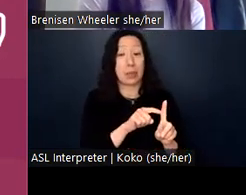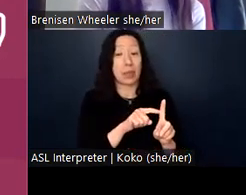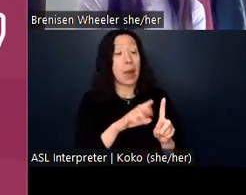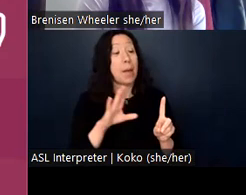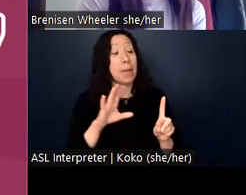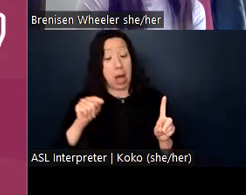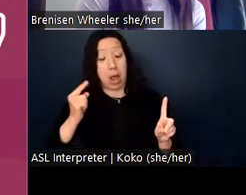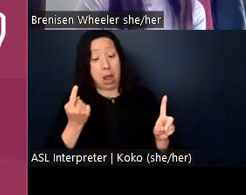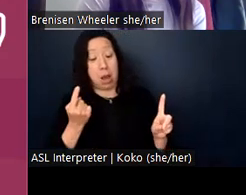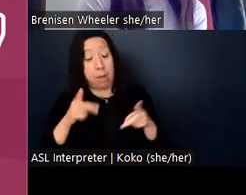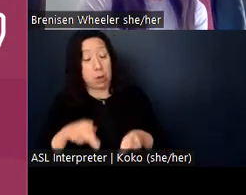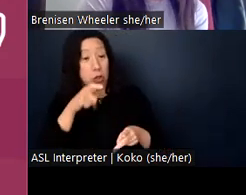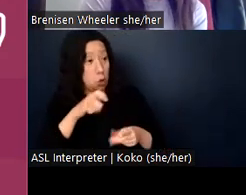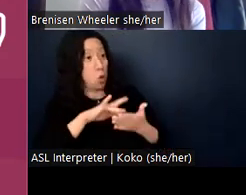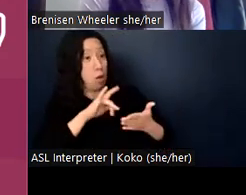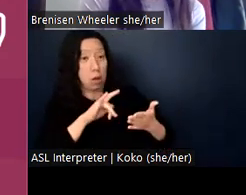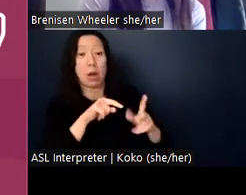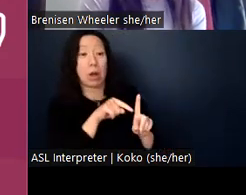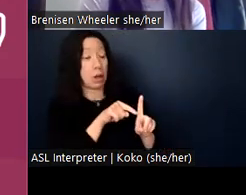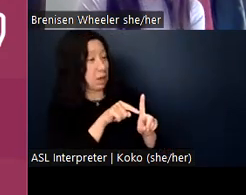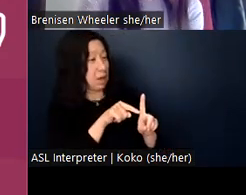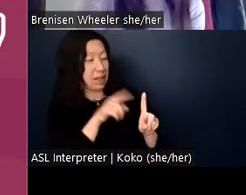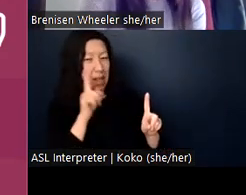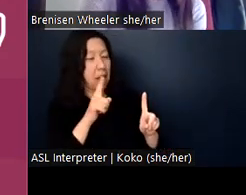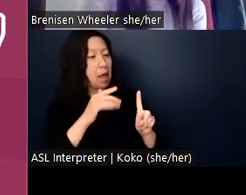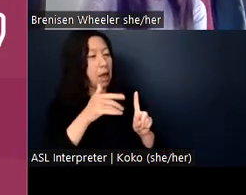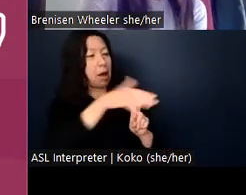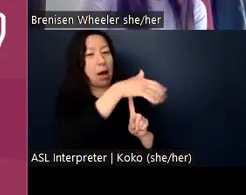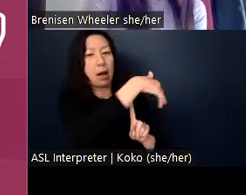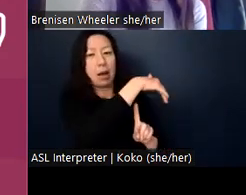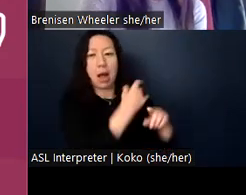12:23:44 The recent person's voice comes the one that they hear the loudest, or maybe the